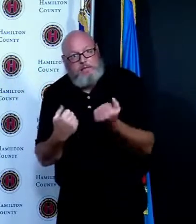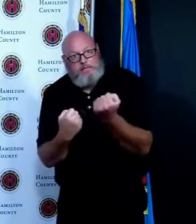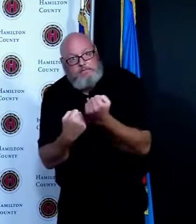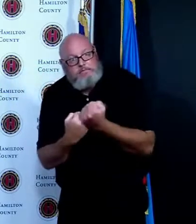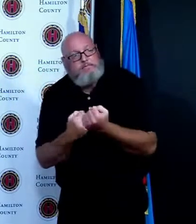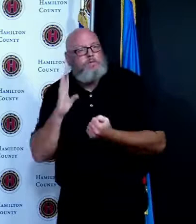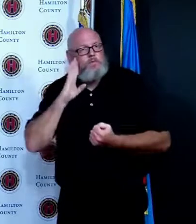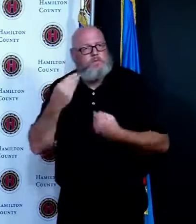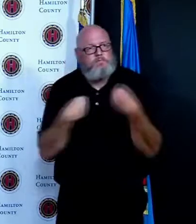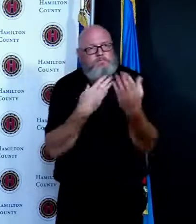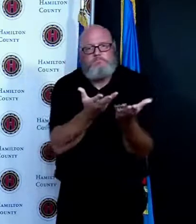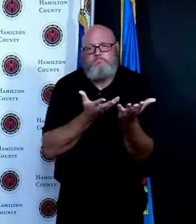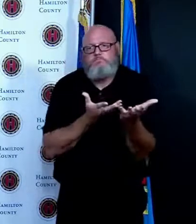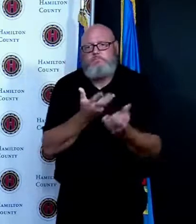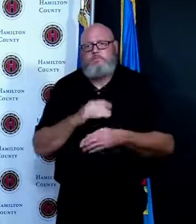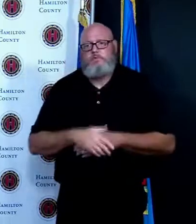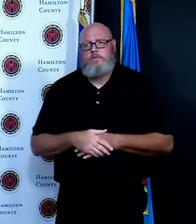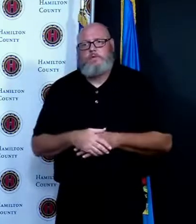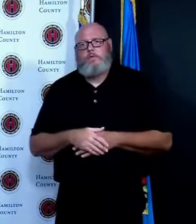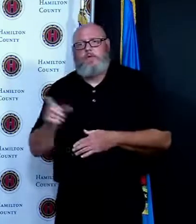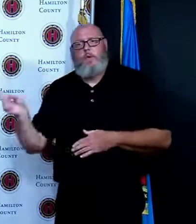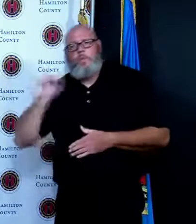we're again grateful for that that strong partnership with united way